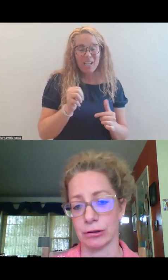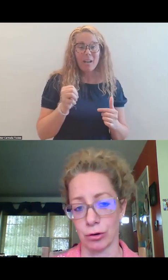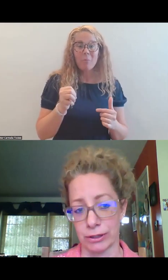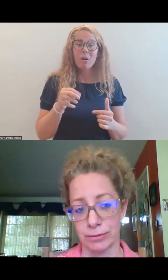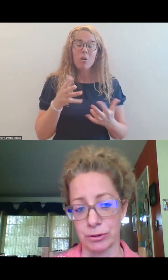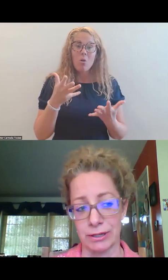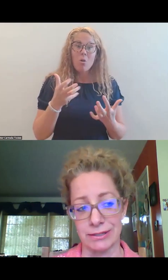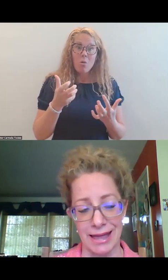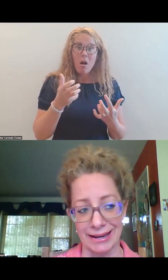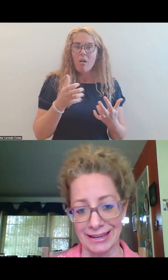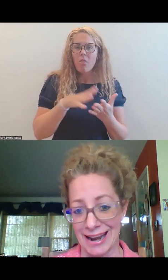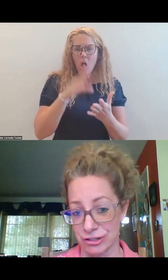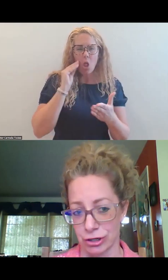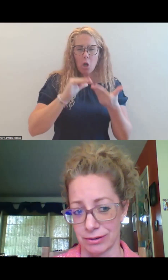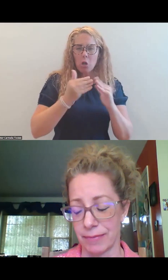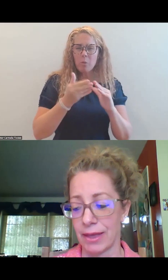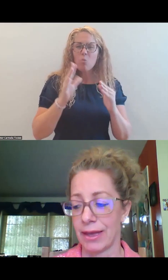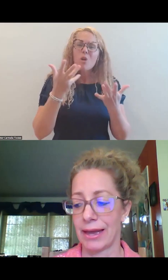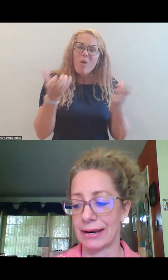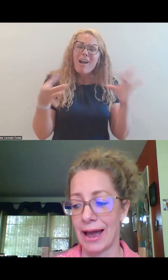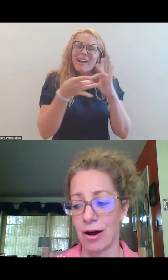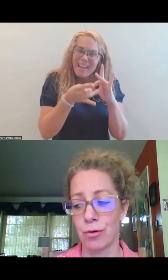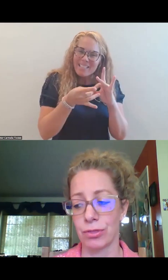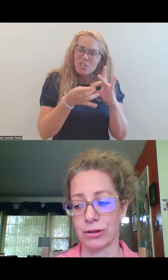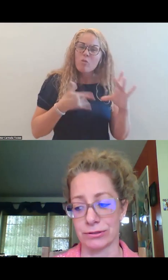LEARNING COMMUNITY AND THAT CONNECTION AND HOW THERE